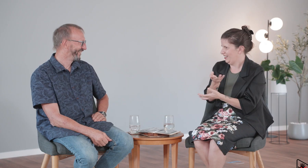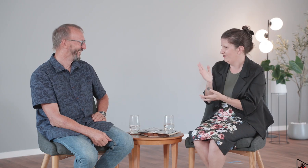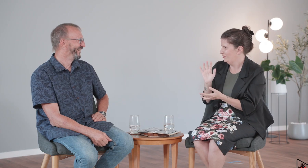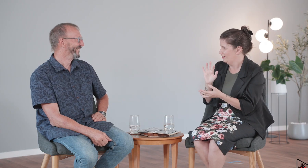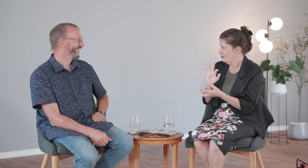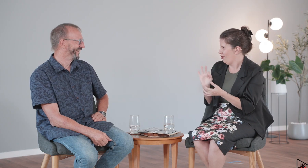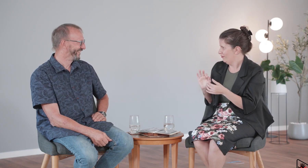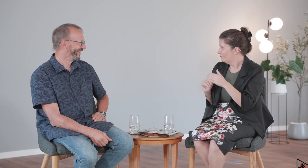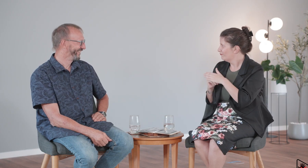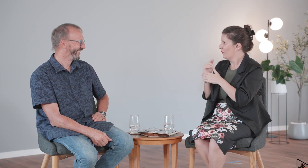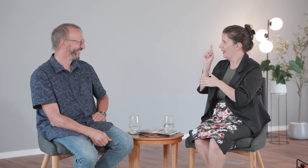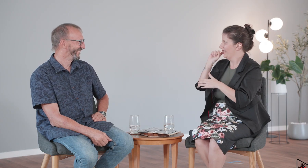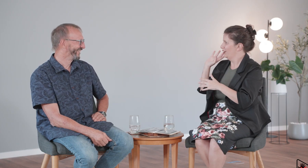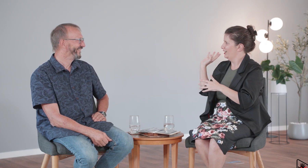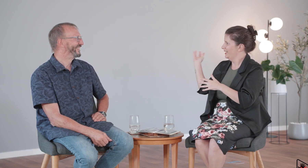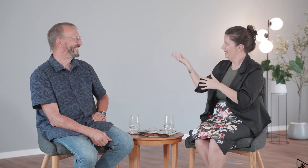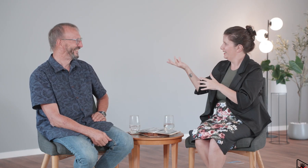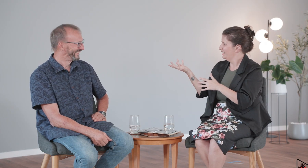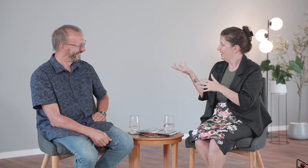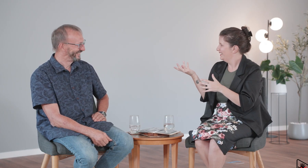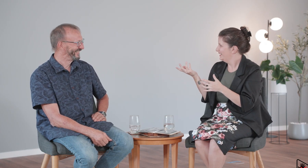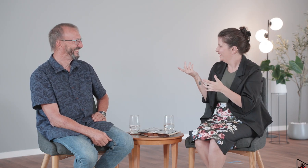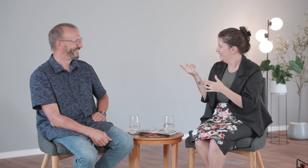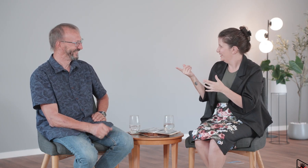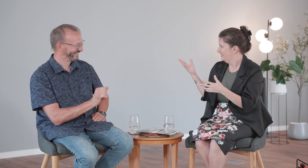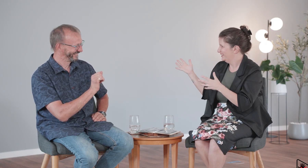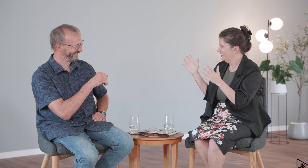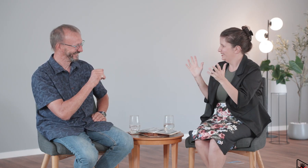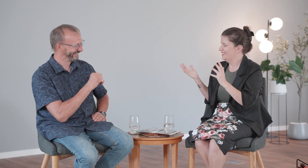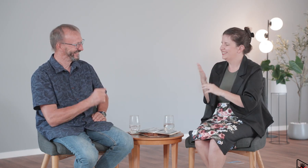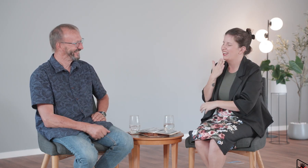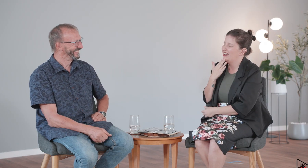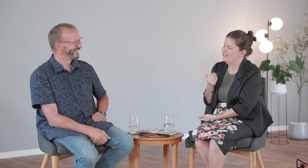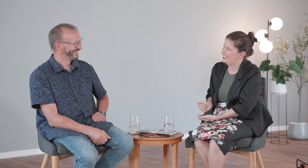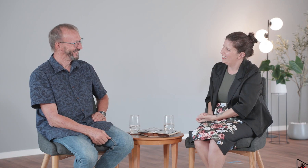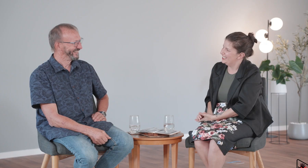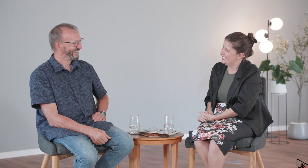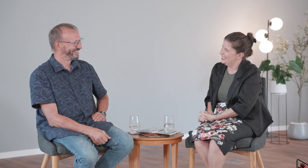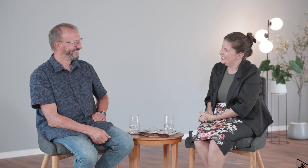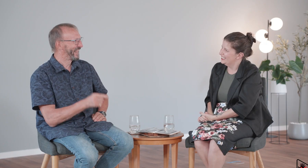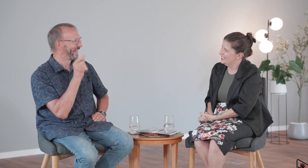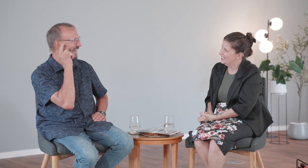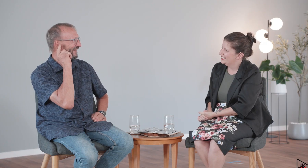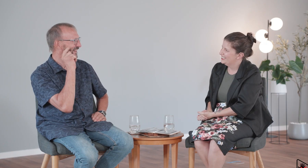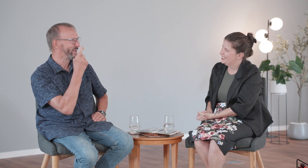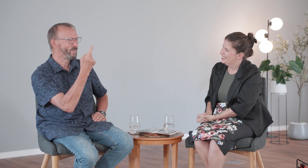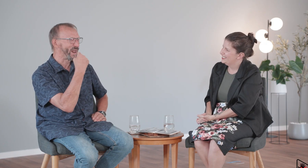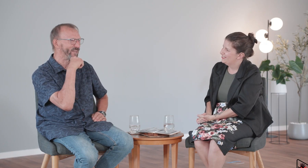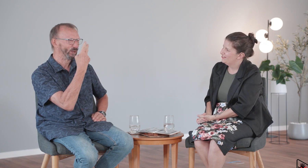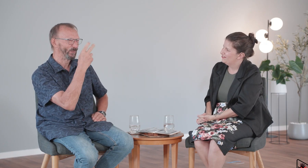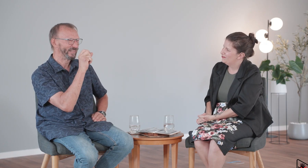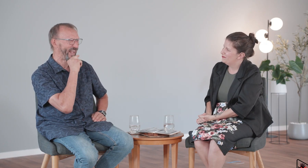connection having Deaf people to interact with as opposed to just being in a hearing environment.